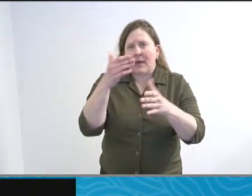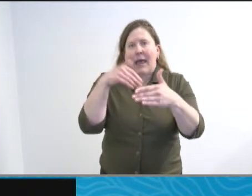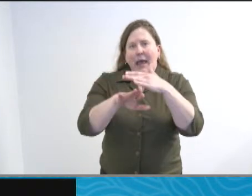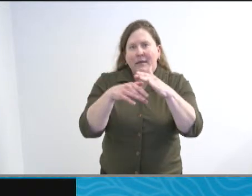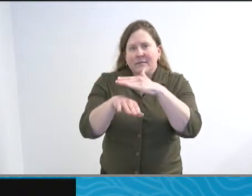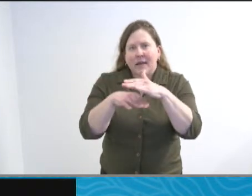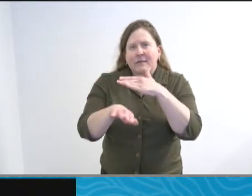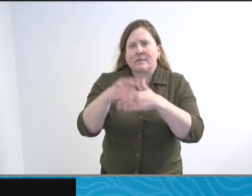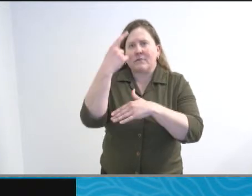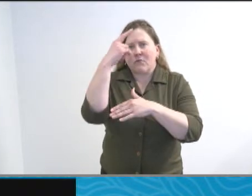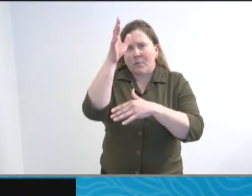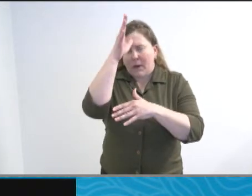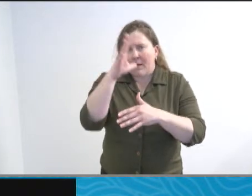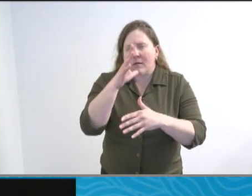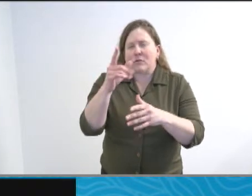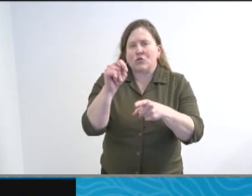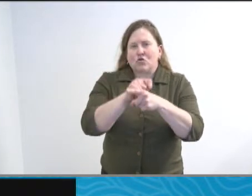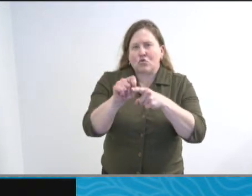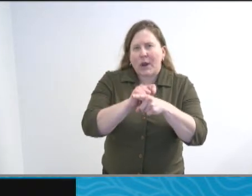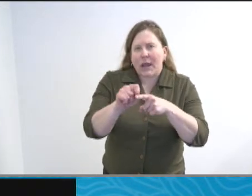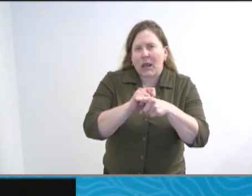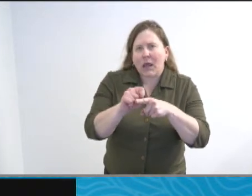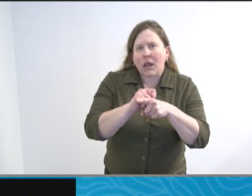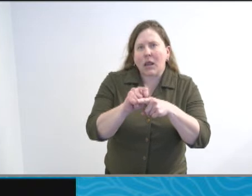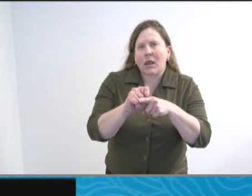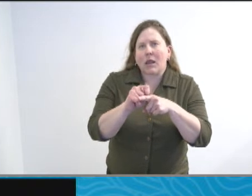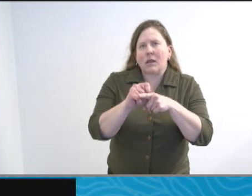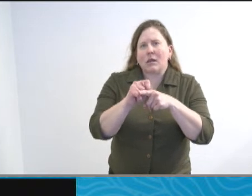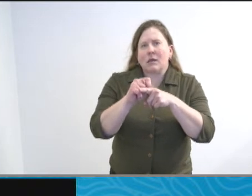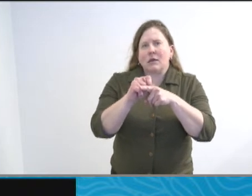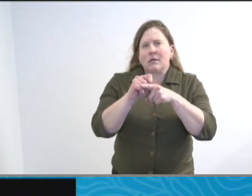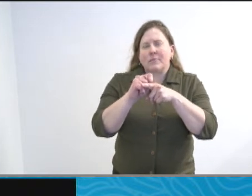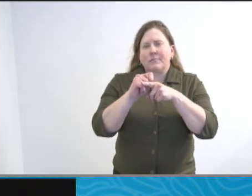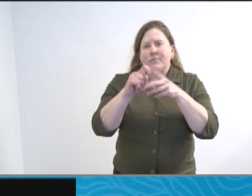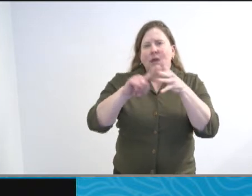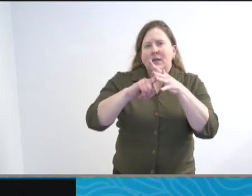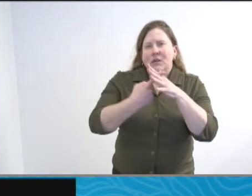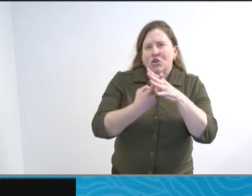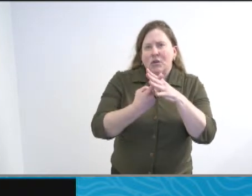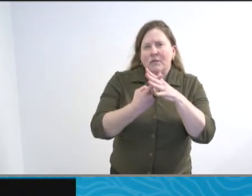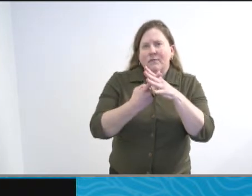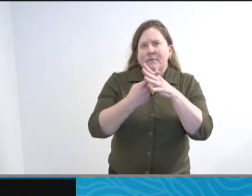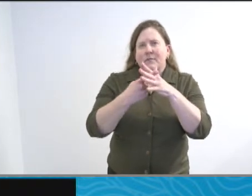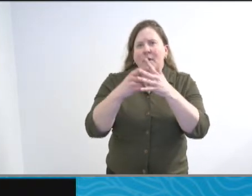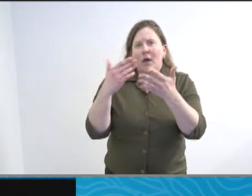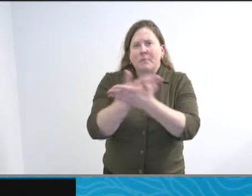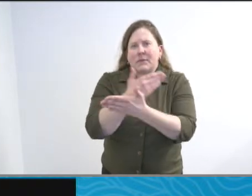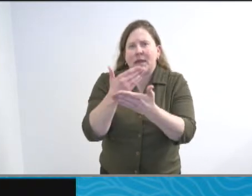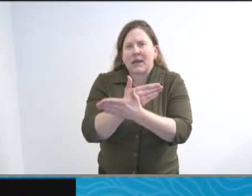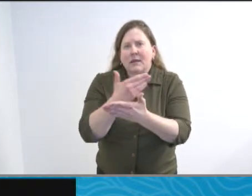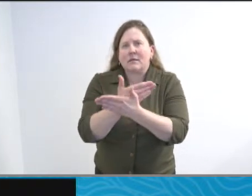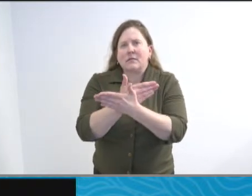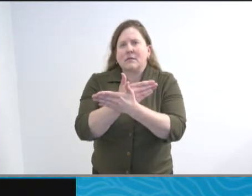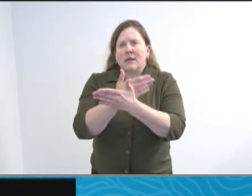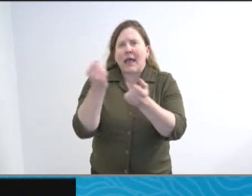to training and any initiatives, any programs, any updates that are happening in our district.